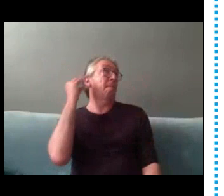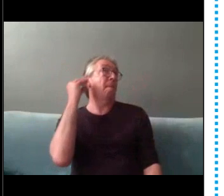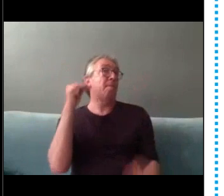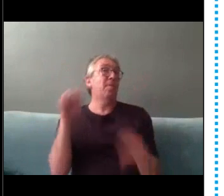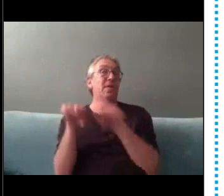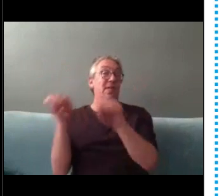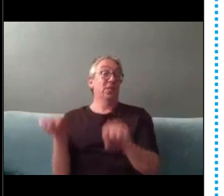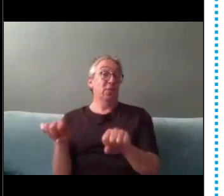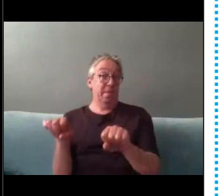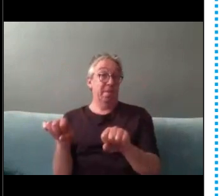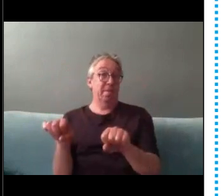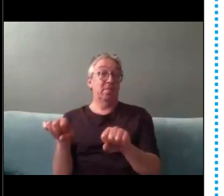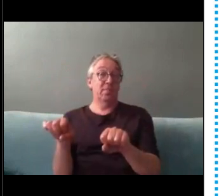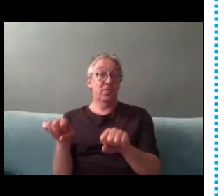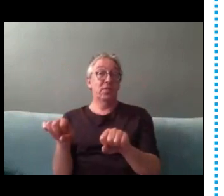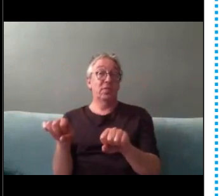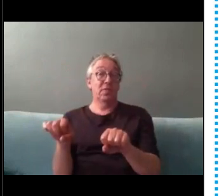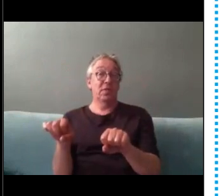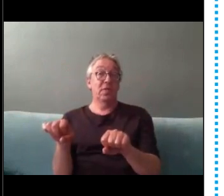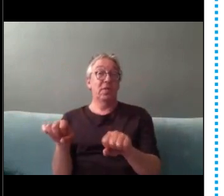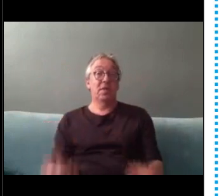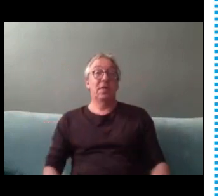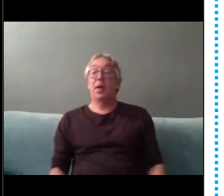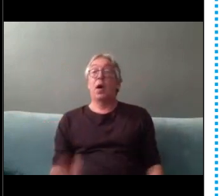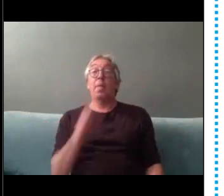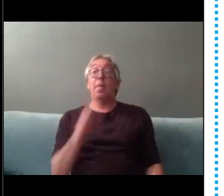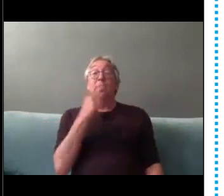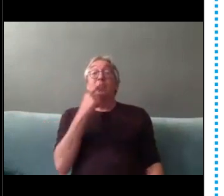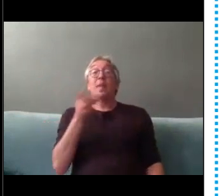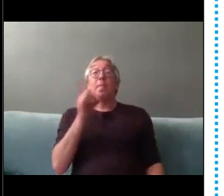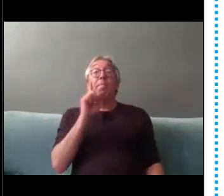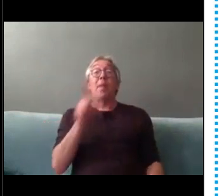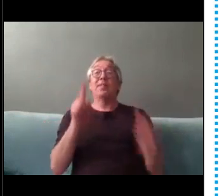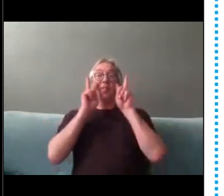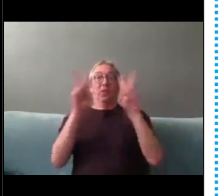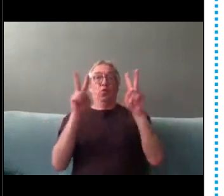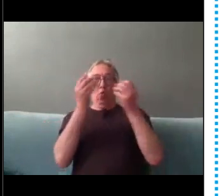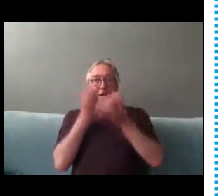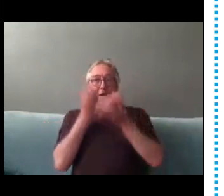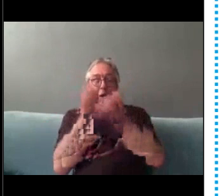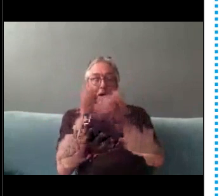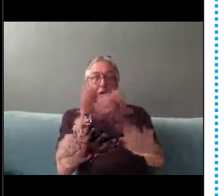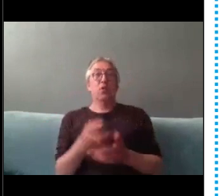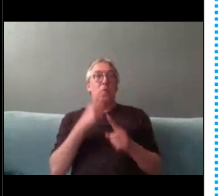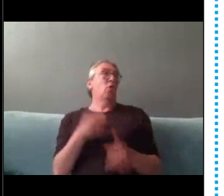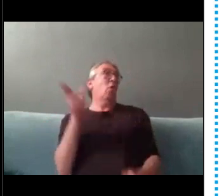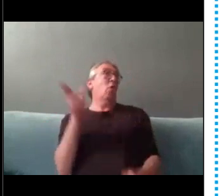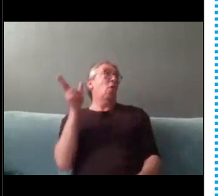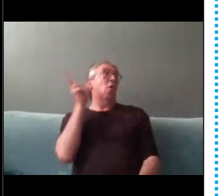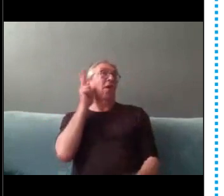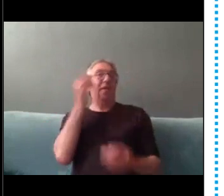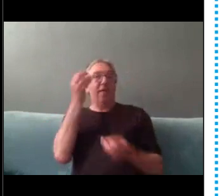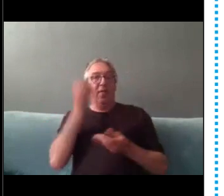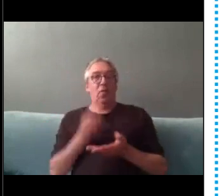It doesn't make very specific details on how the accessibility should be made.